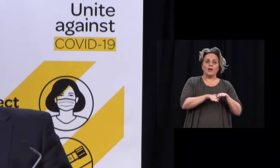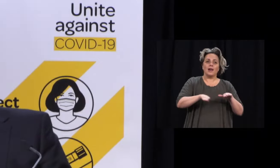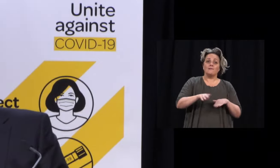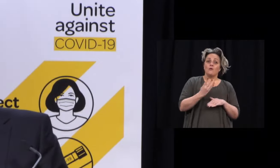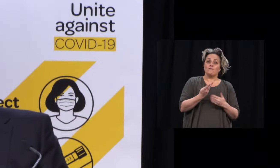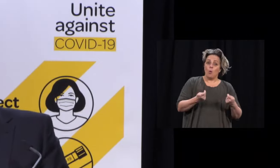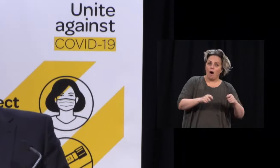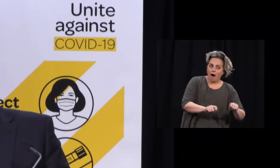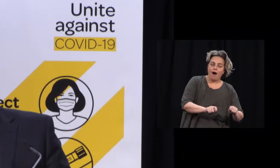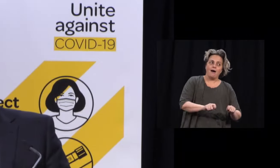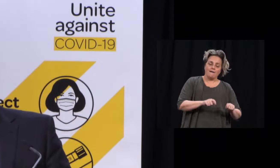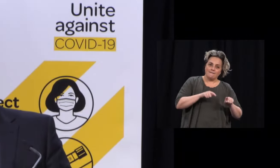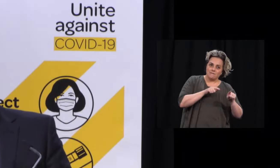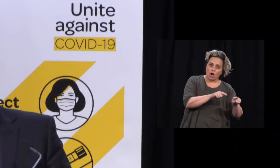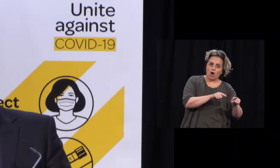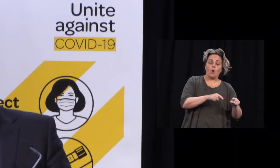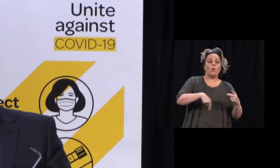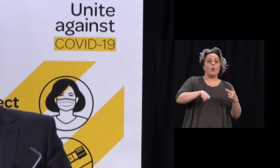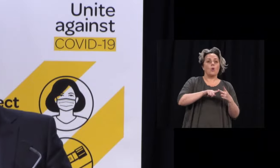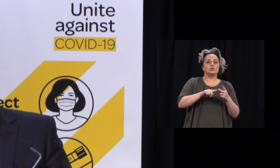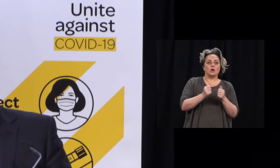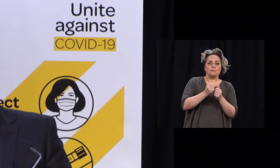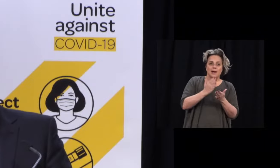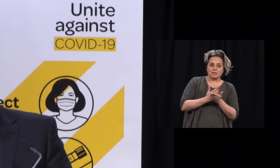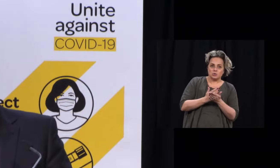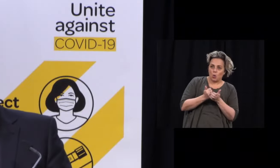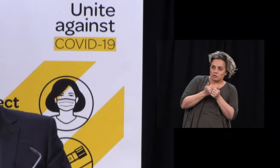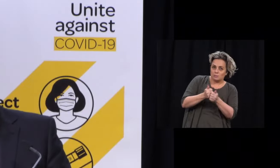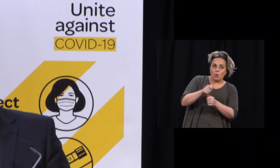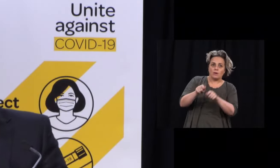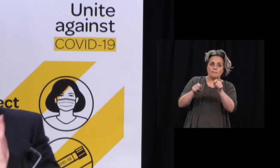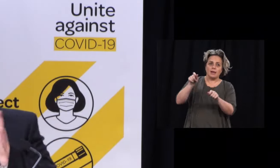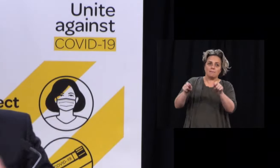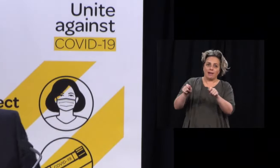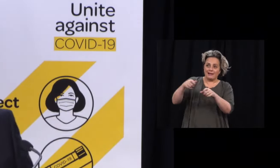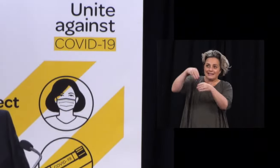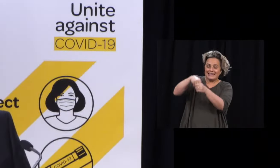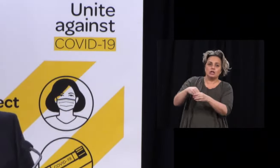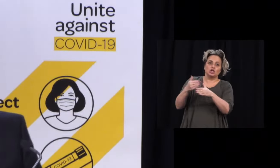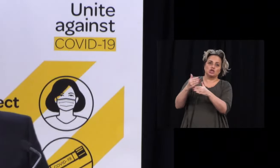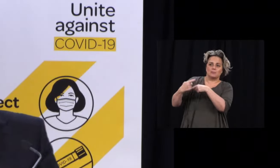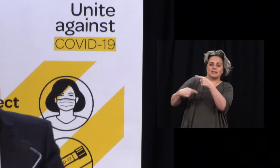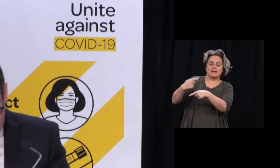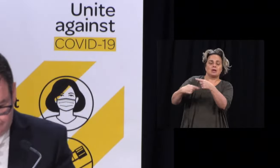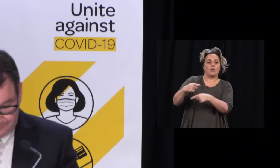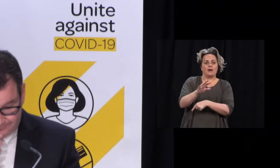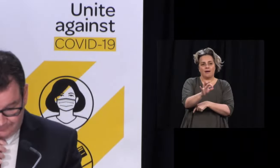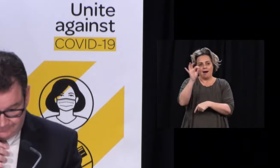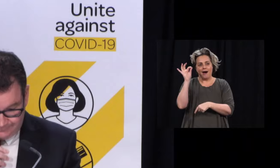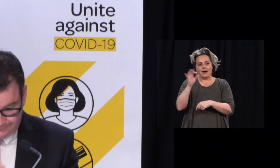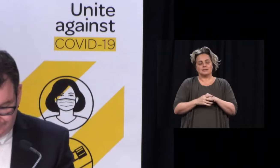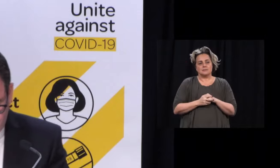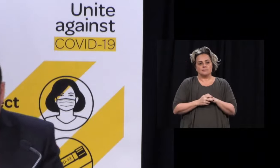can reinforce that approach by continuing to go obey those Alert Level 4 rules and, also,